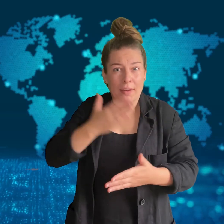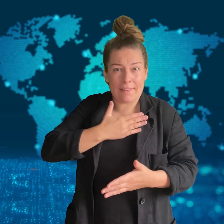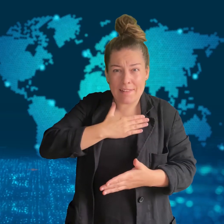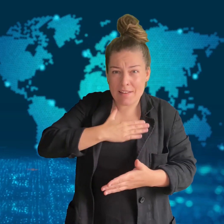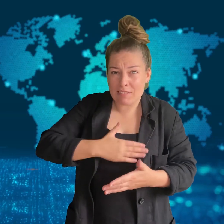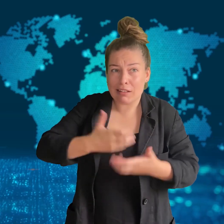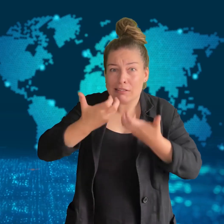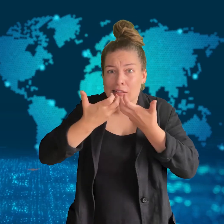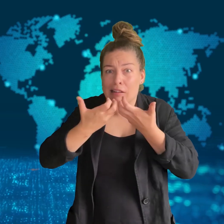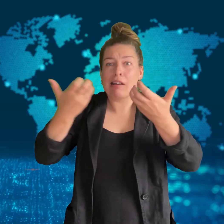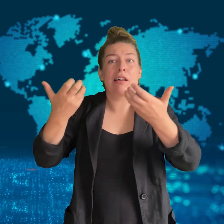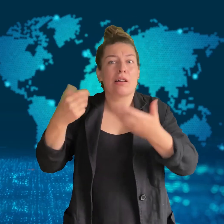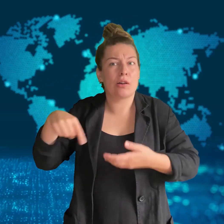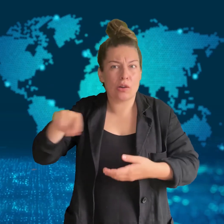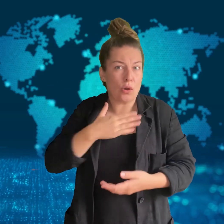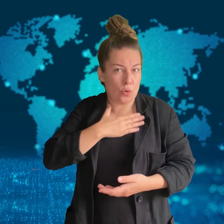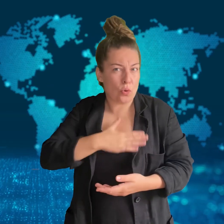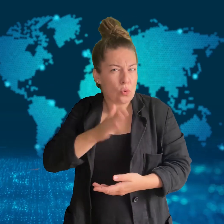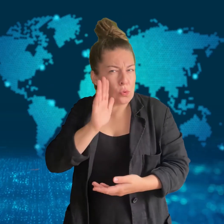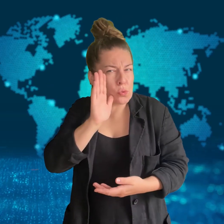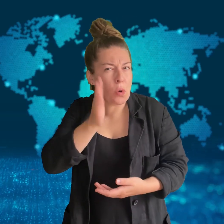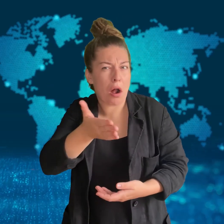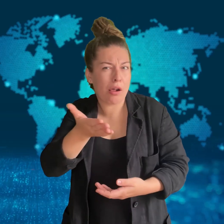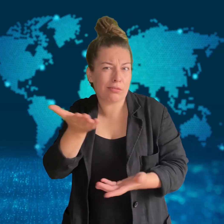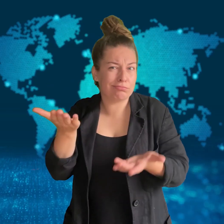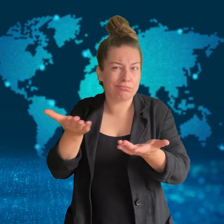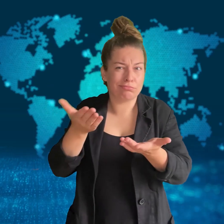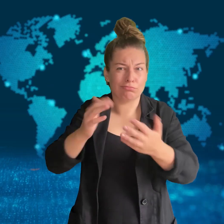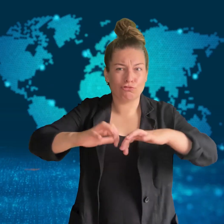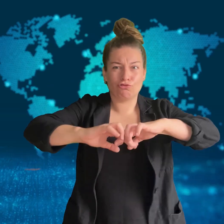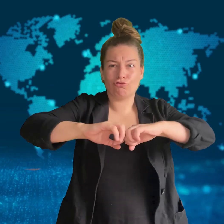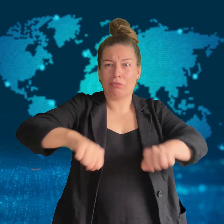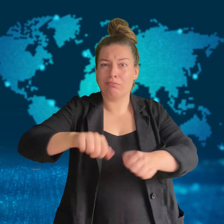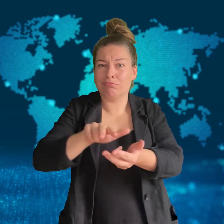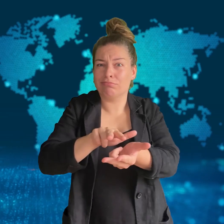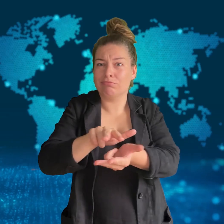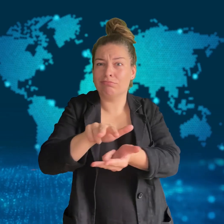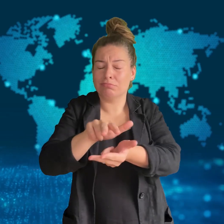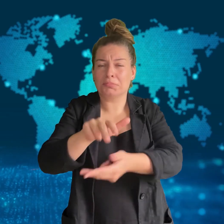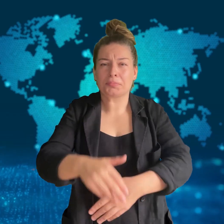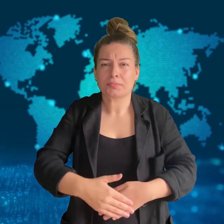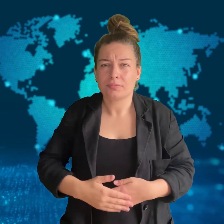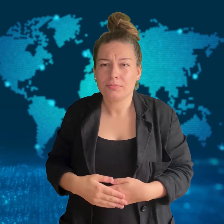He threatened to rape her if she did not stop screaming.